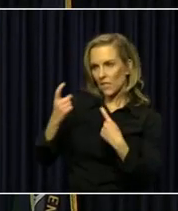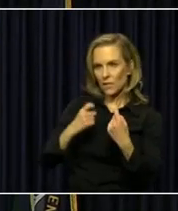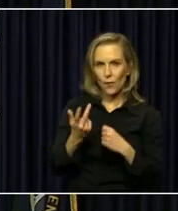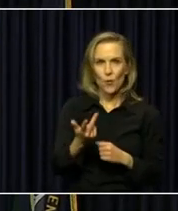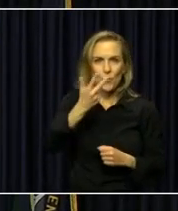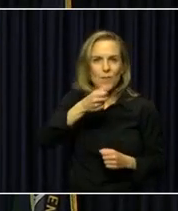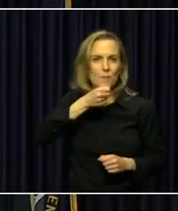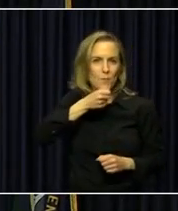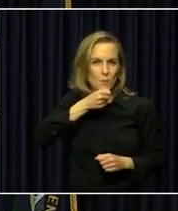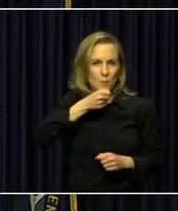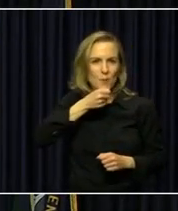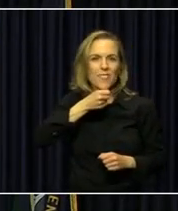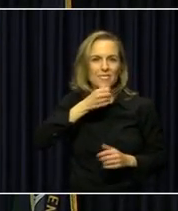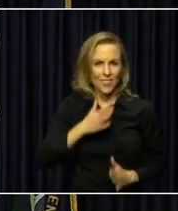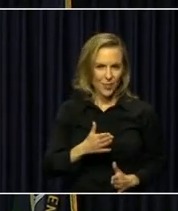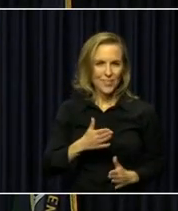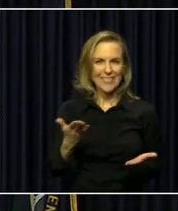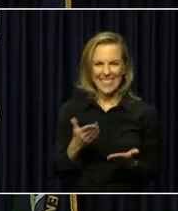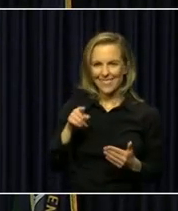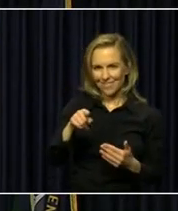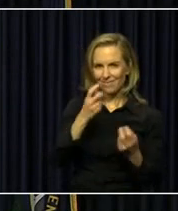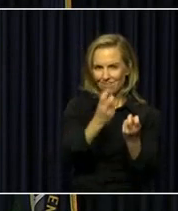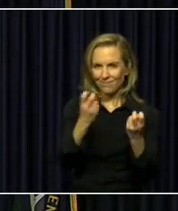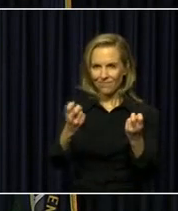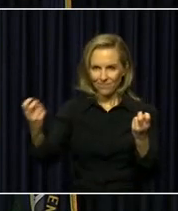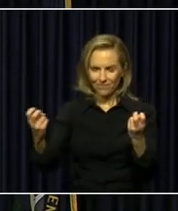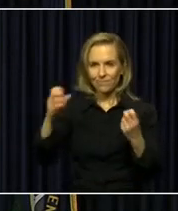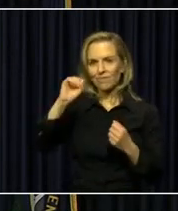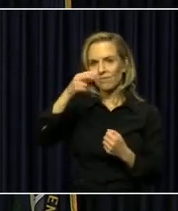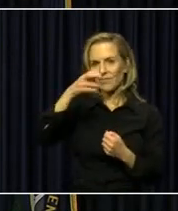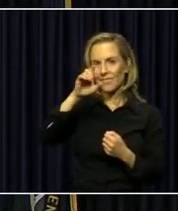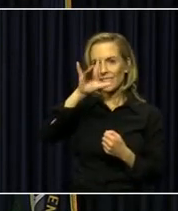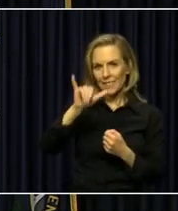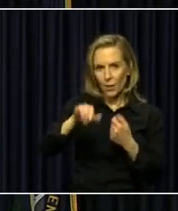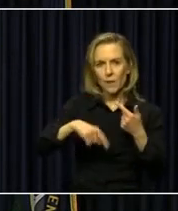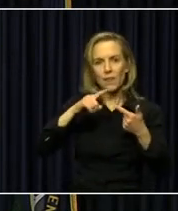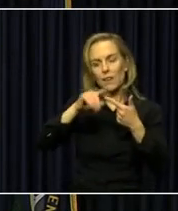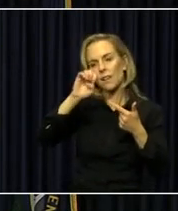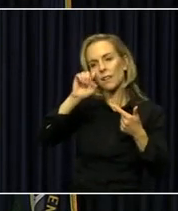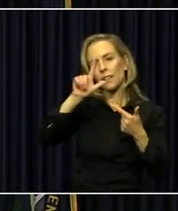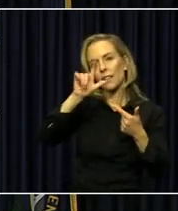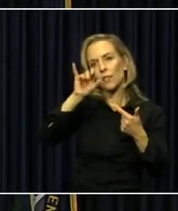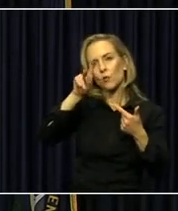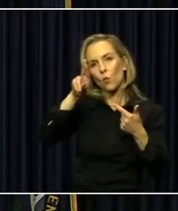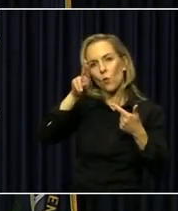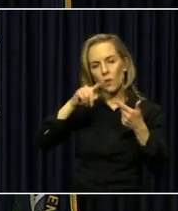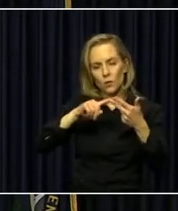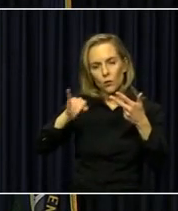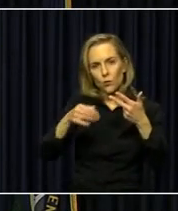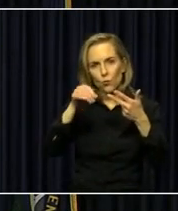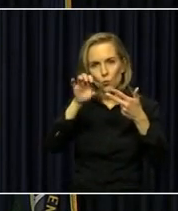WHILE THAT ONE HAS GOTTEN A LOT OF ATTENTION, HOW ABOUT THE